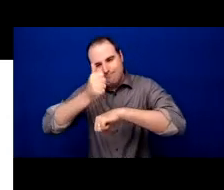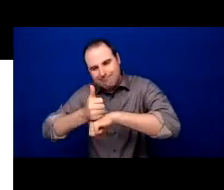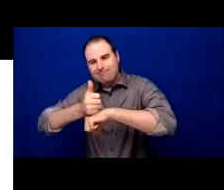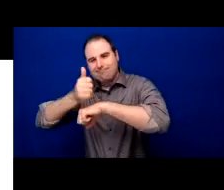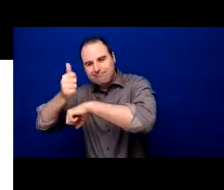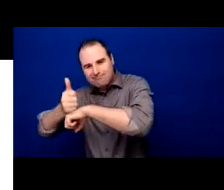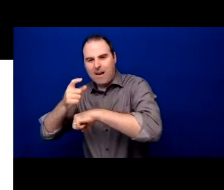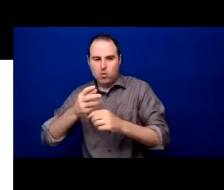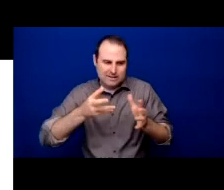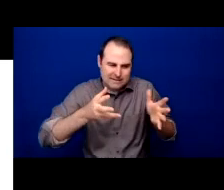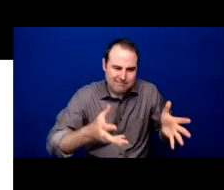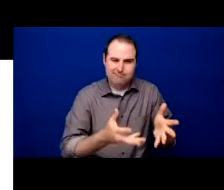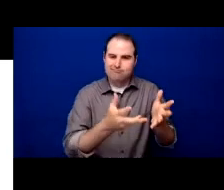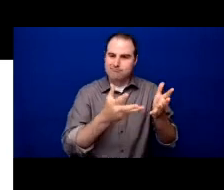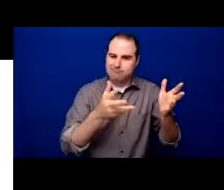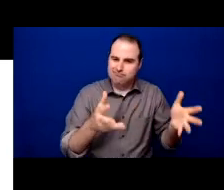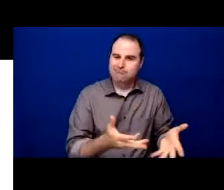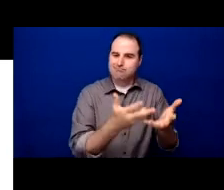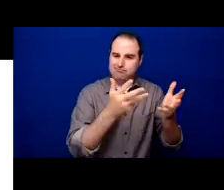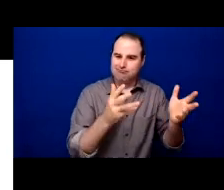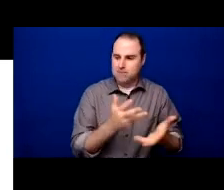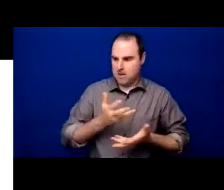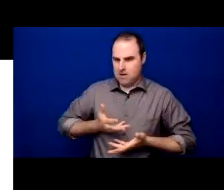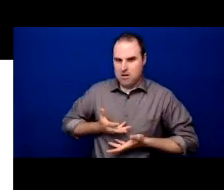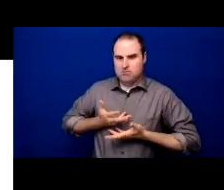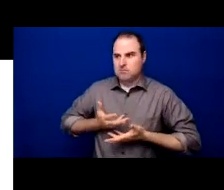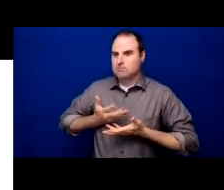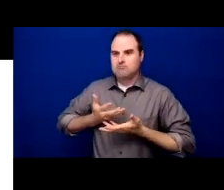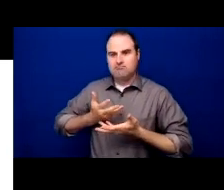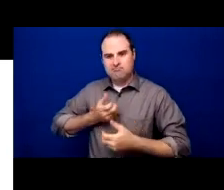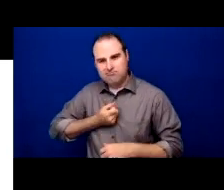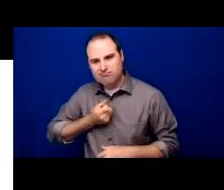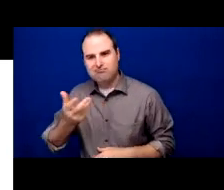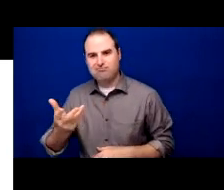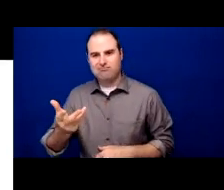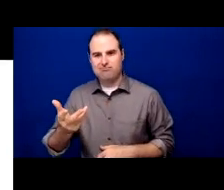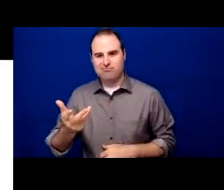It's a very intentional building of both formal and